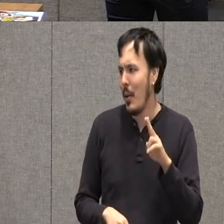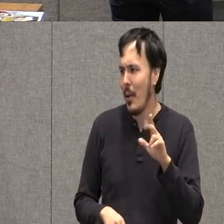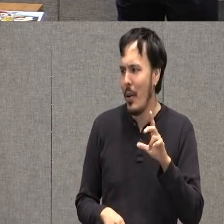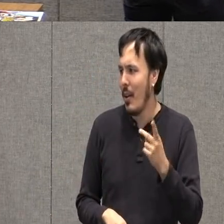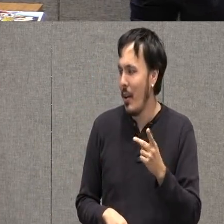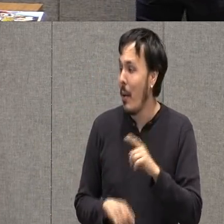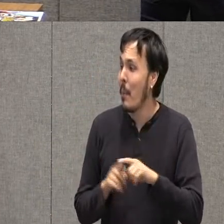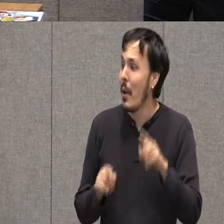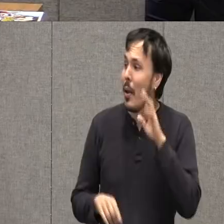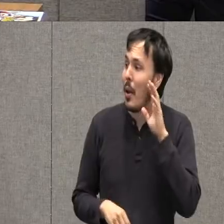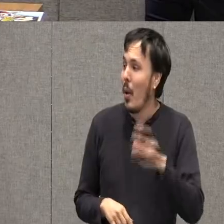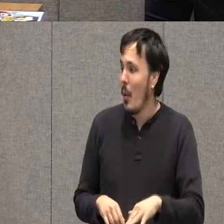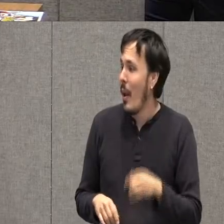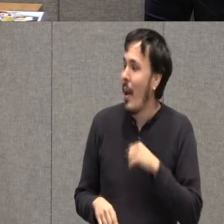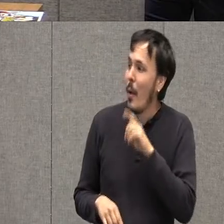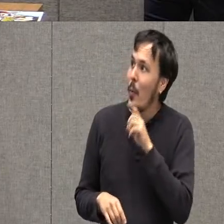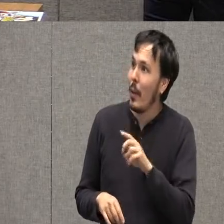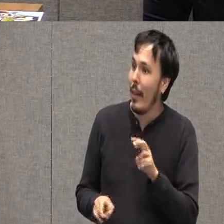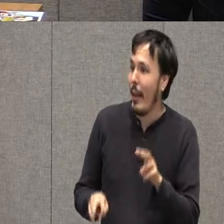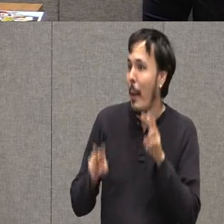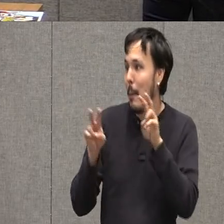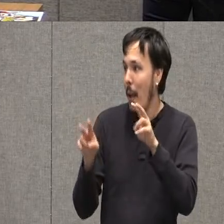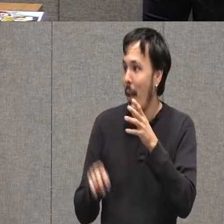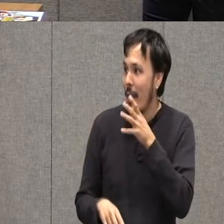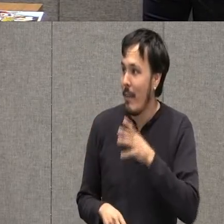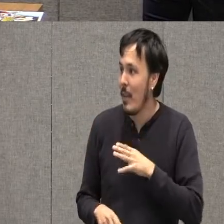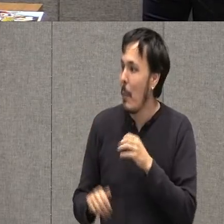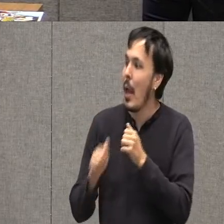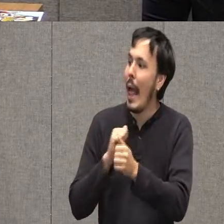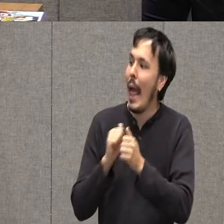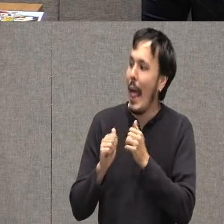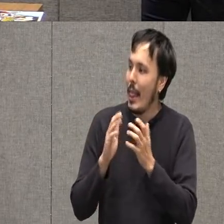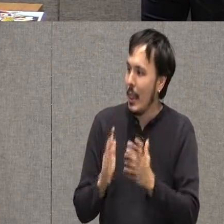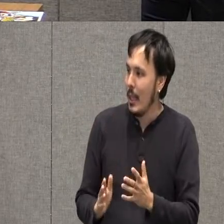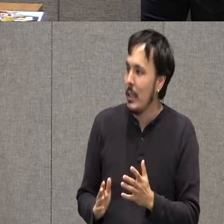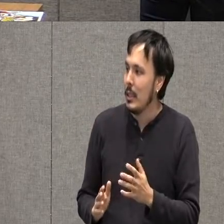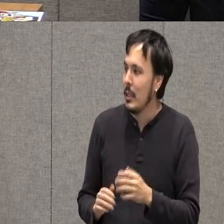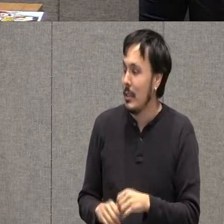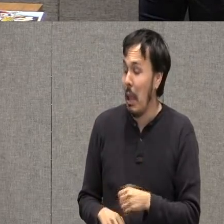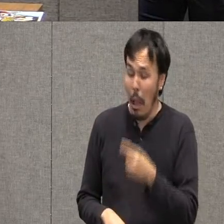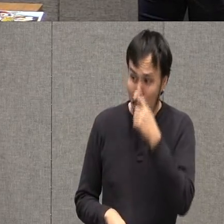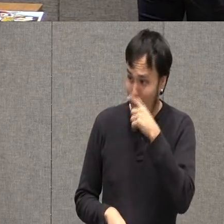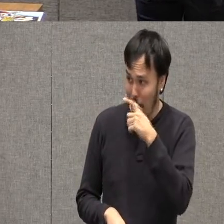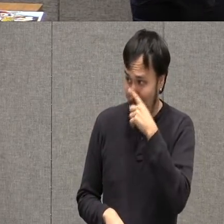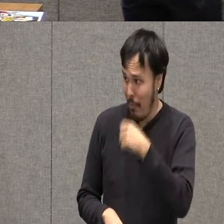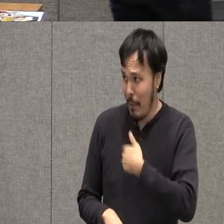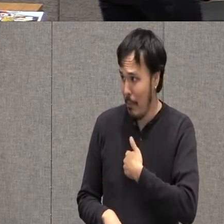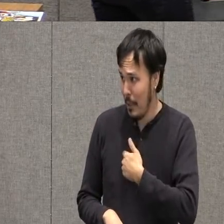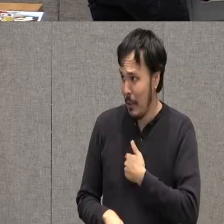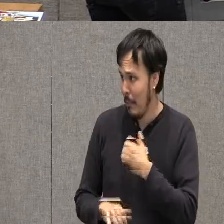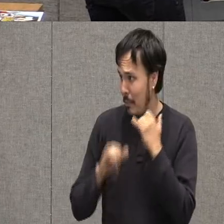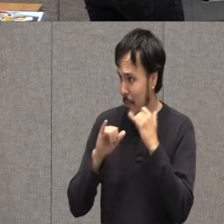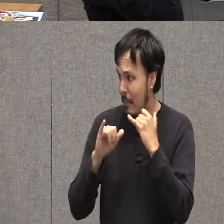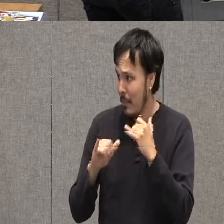Like I so admire female athletes. I wouldn't mind. You know, I run a lot